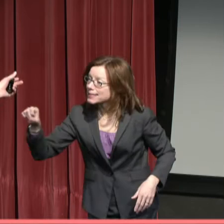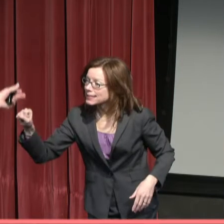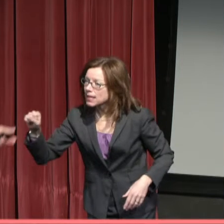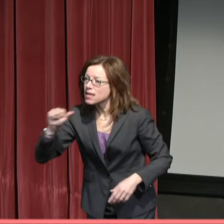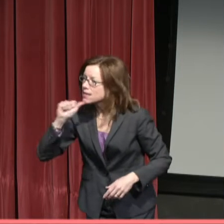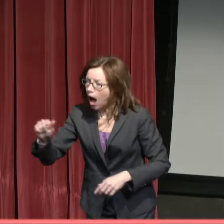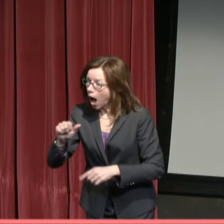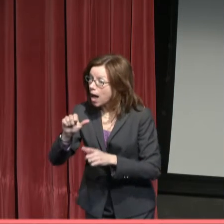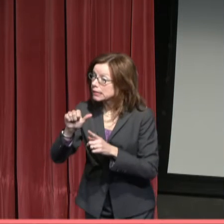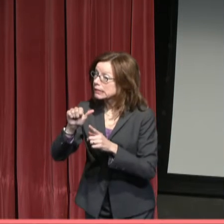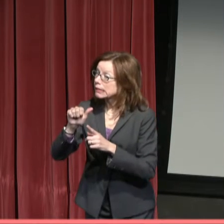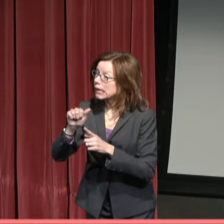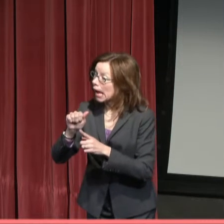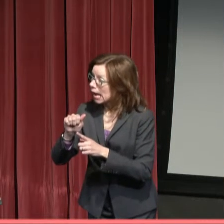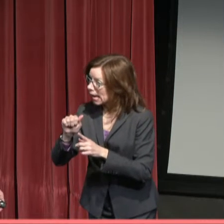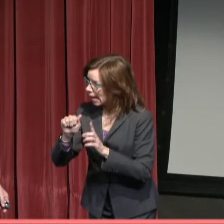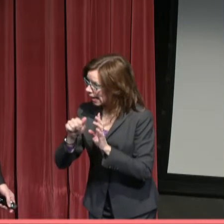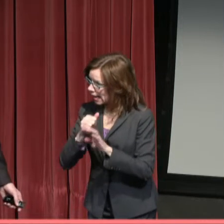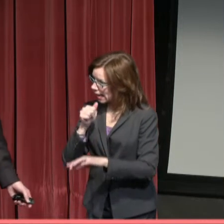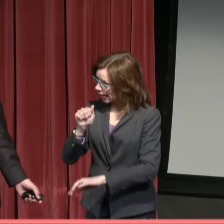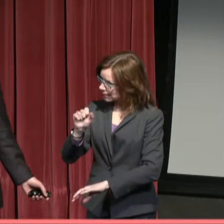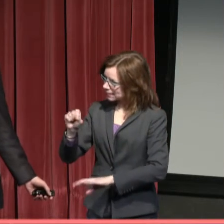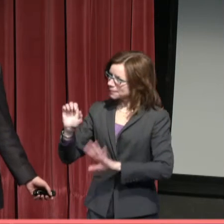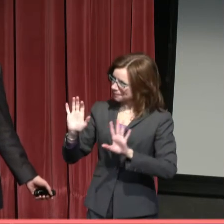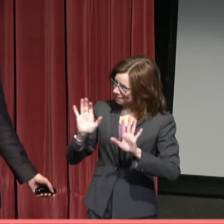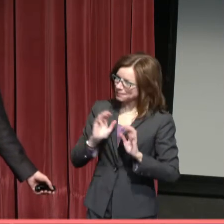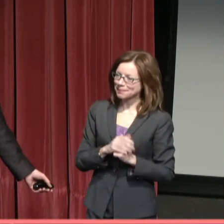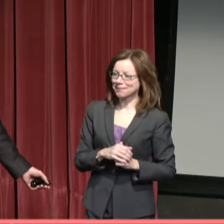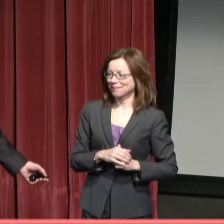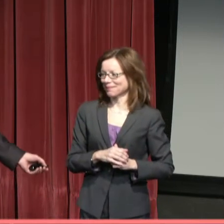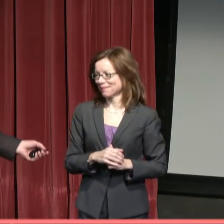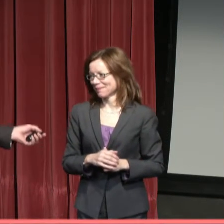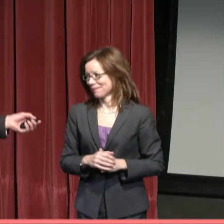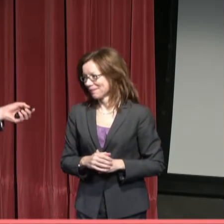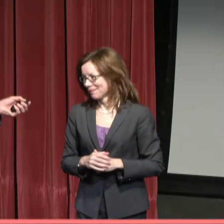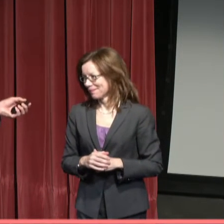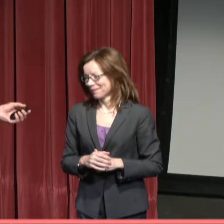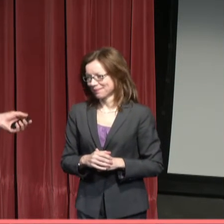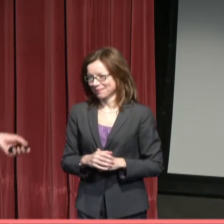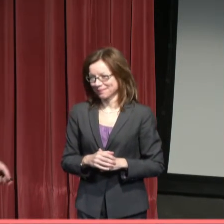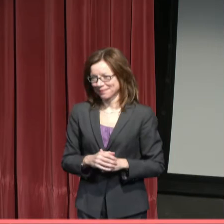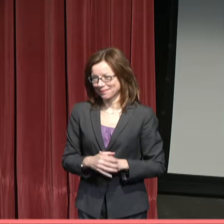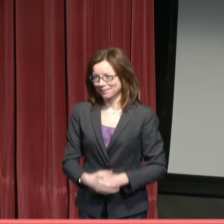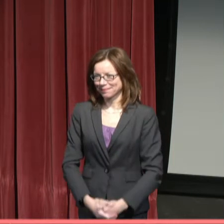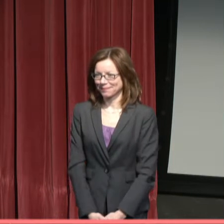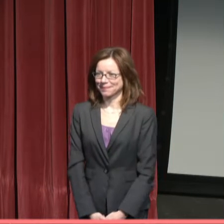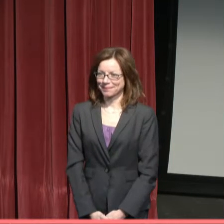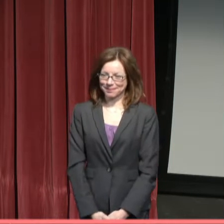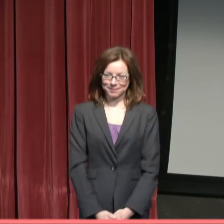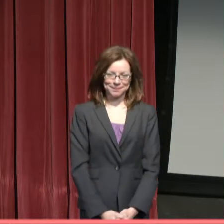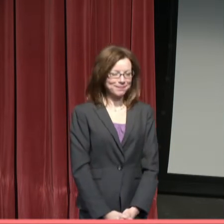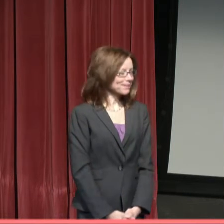you'll see what he thought he said.